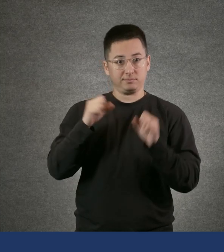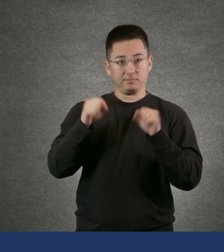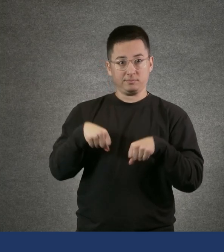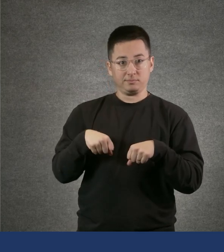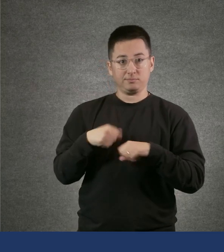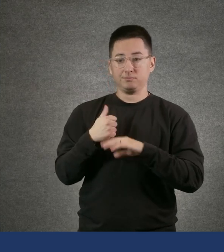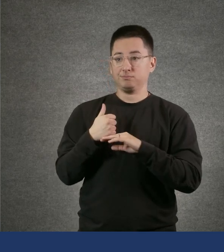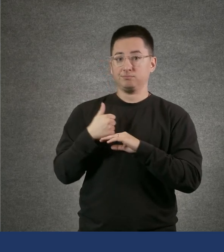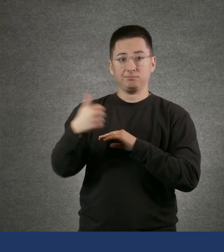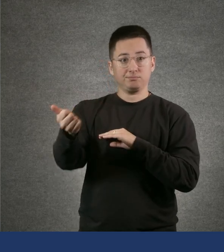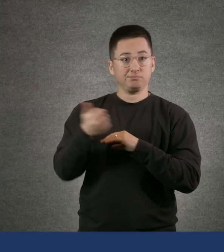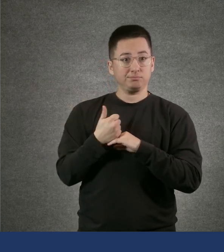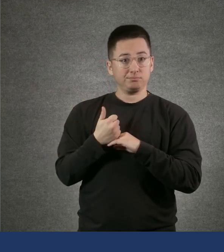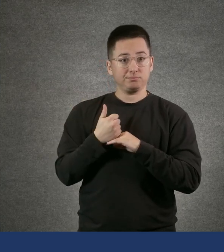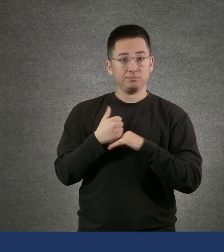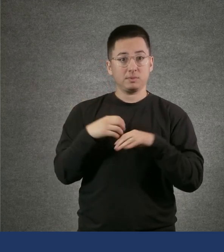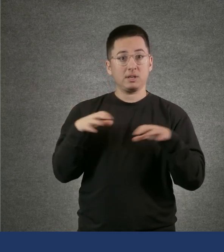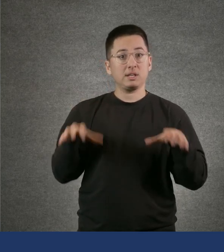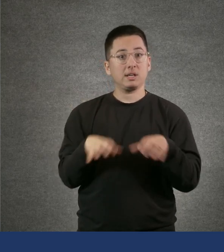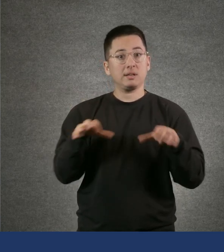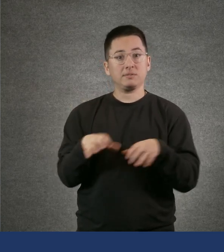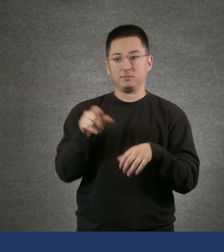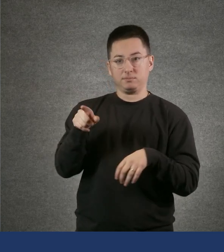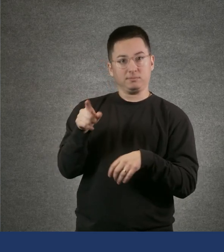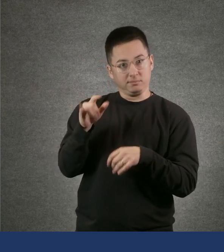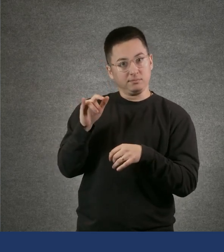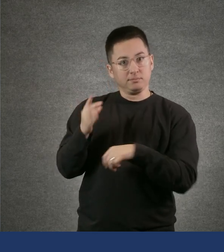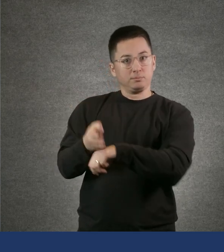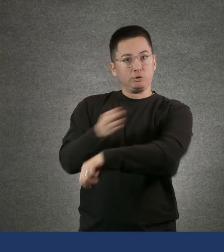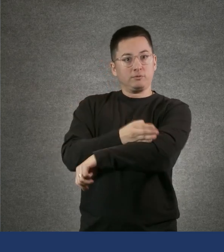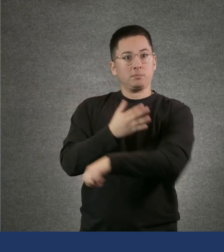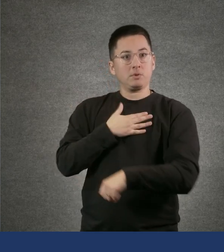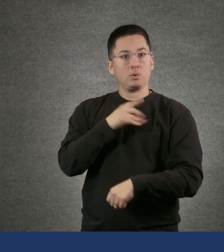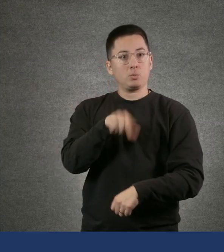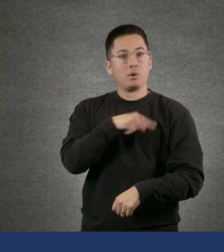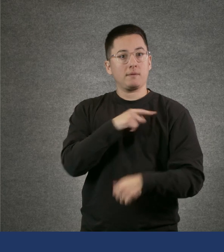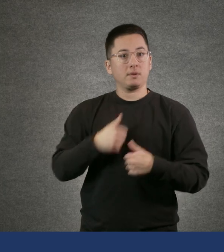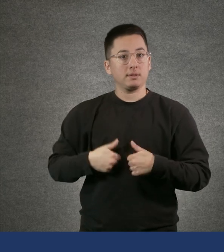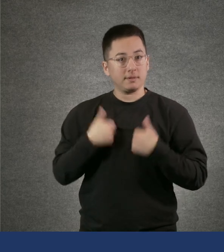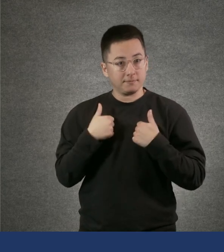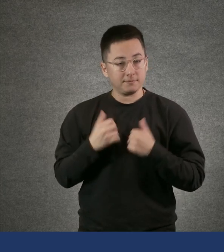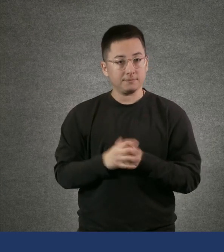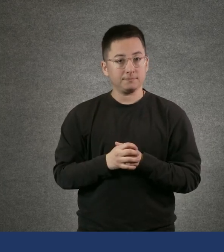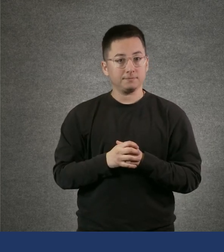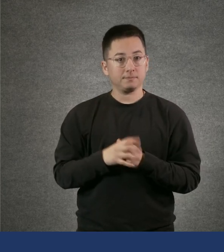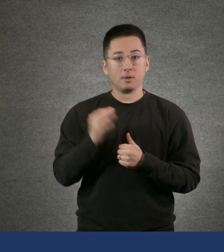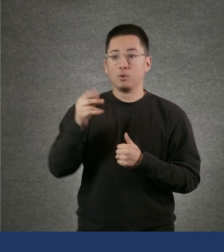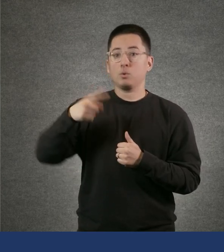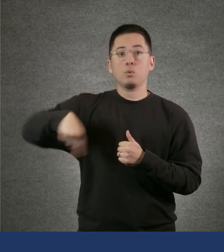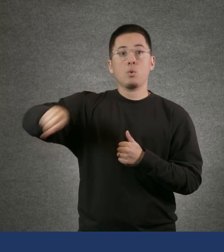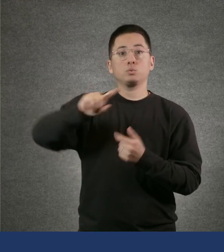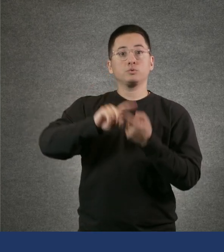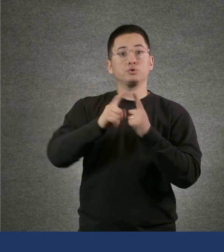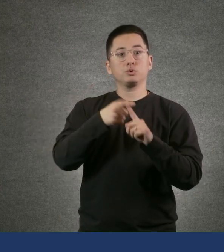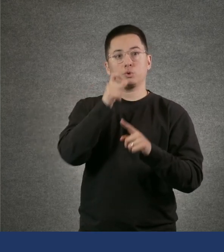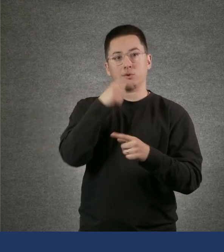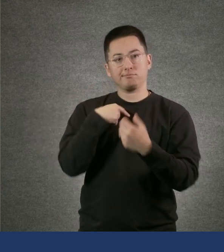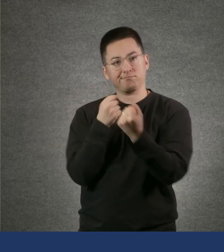And I have an accessible way of transporting me to activities that improve my quality of life